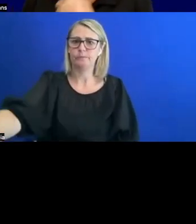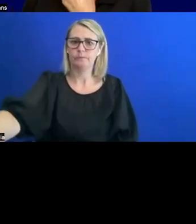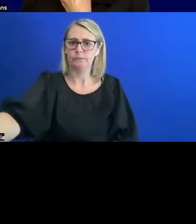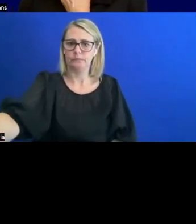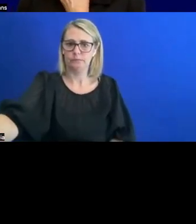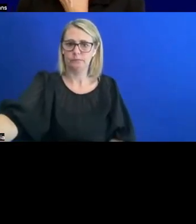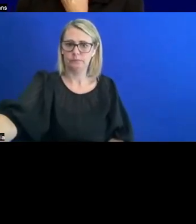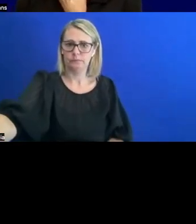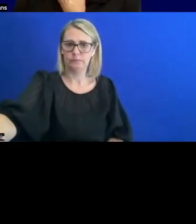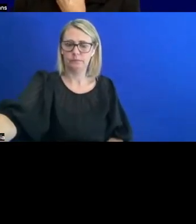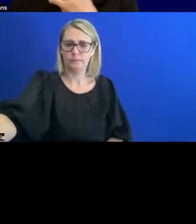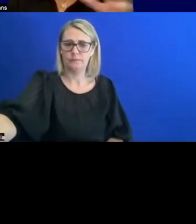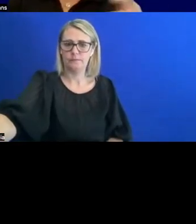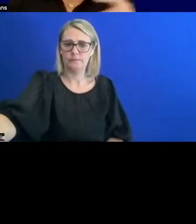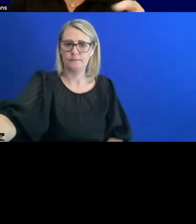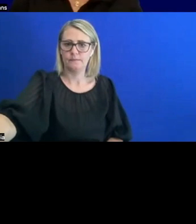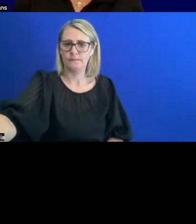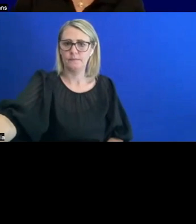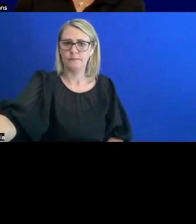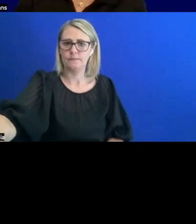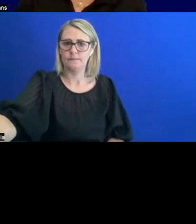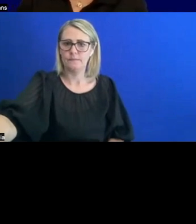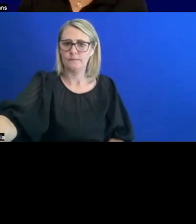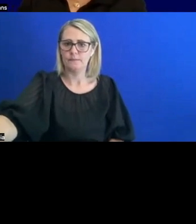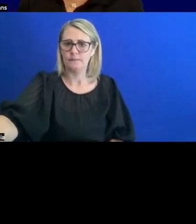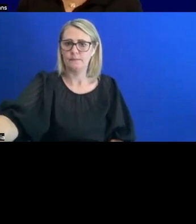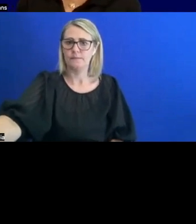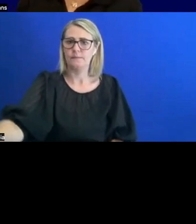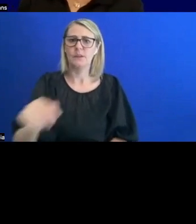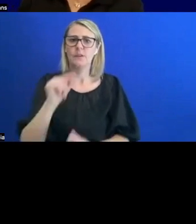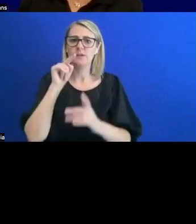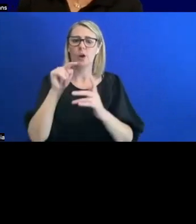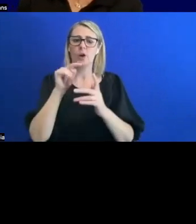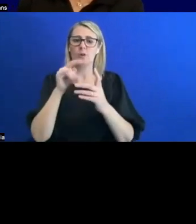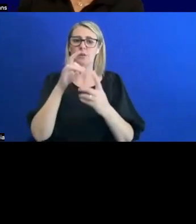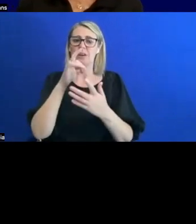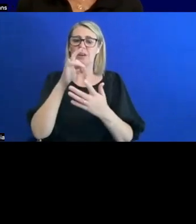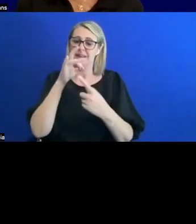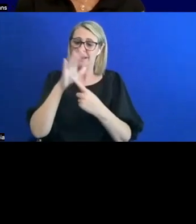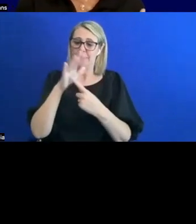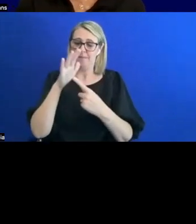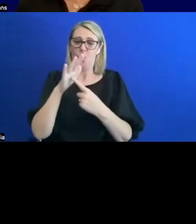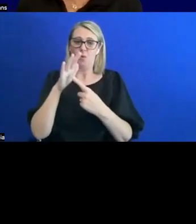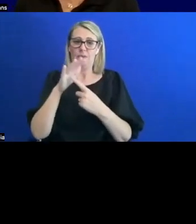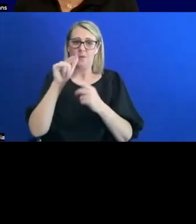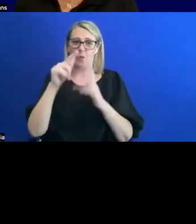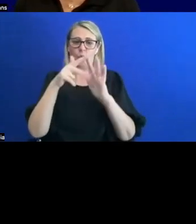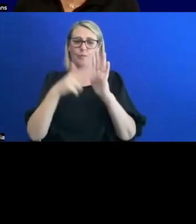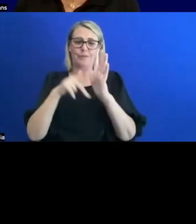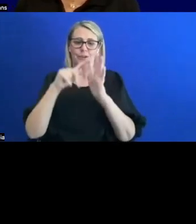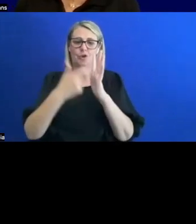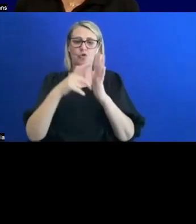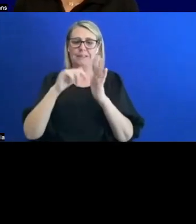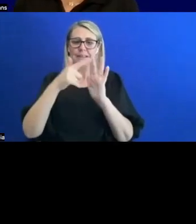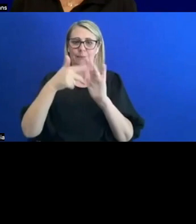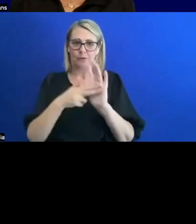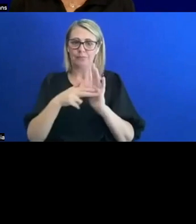look now at the importance of interoception and interoception is key for some important skills: